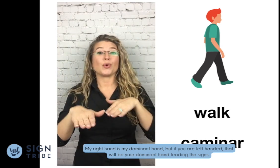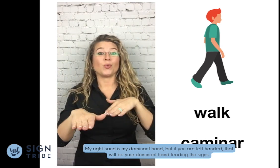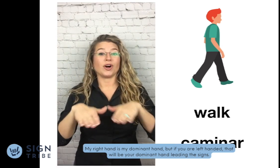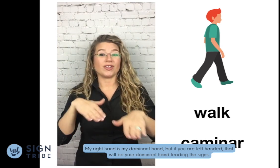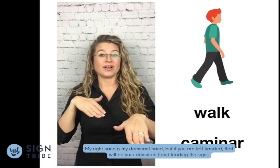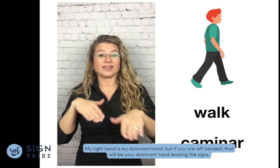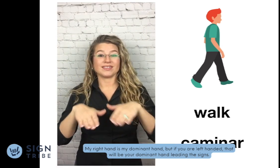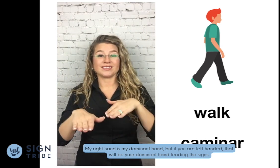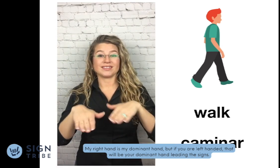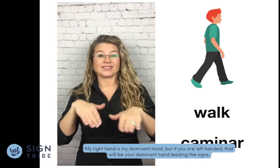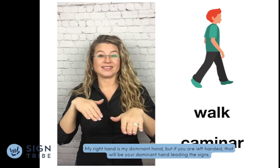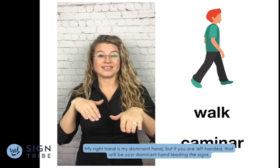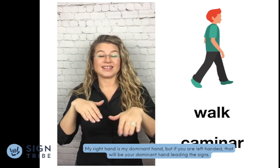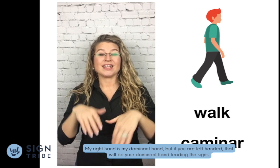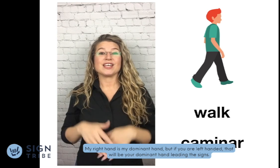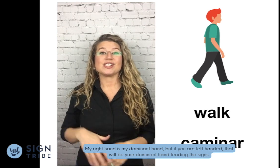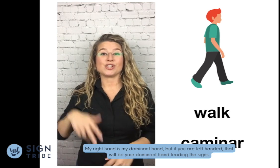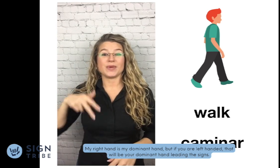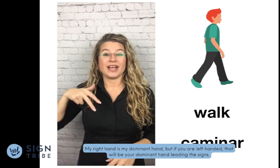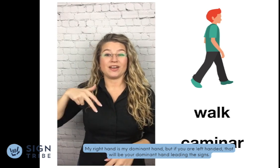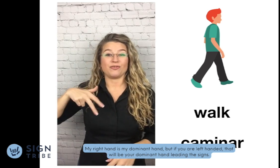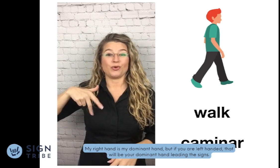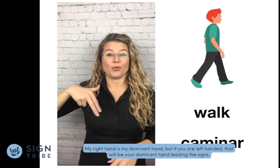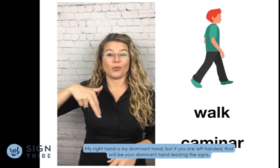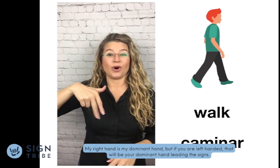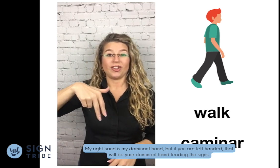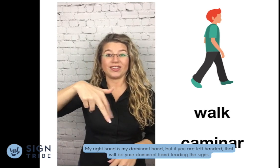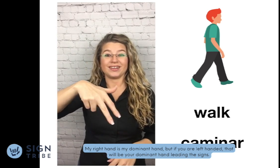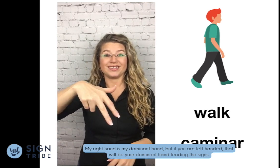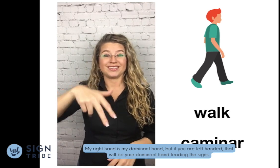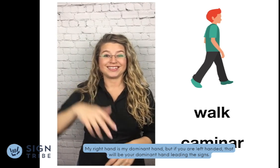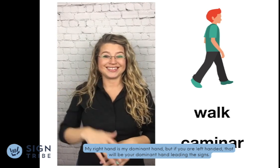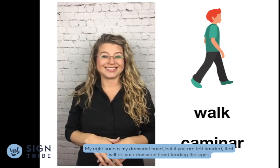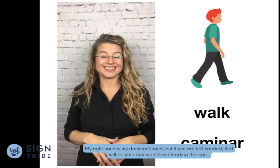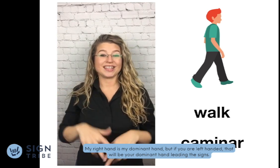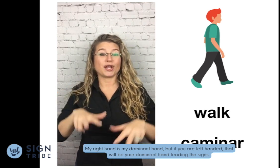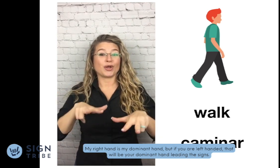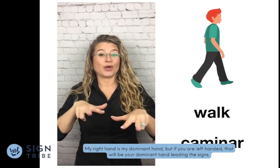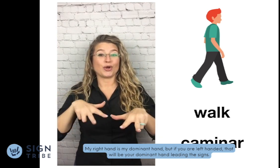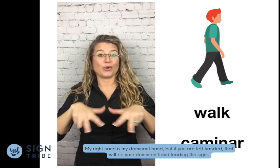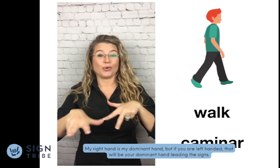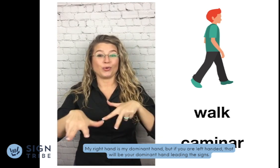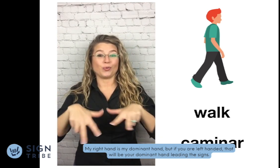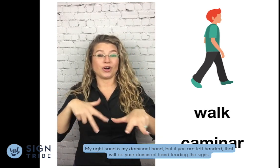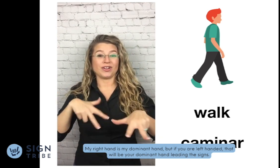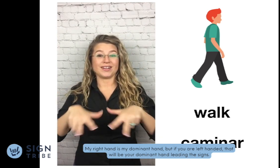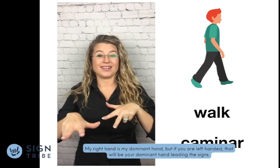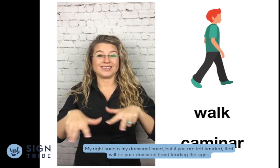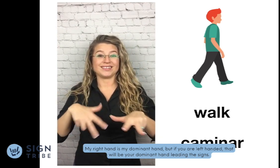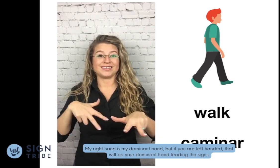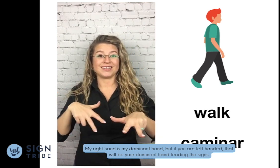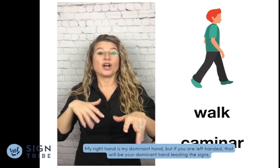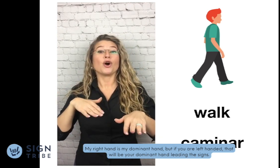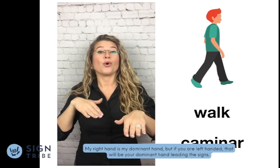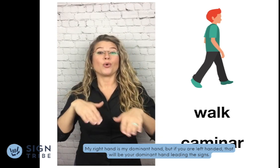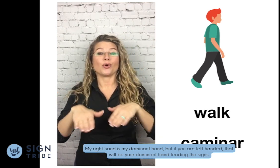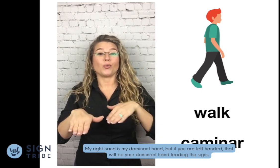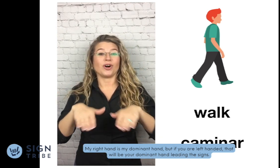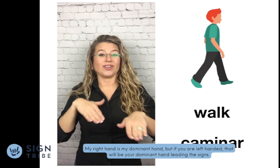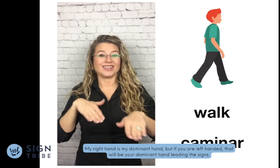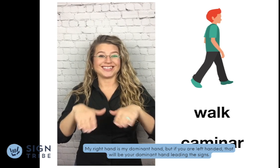Walk. So we have walk, Walk or walk.